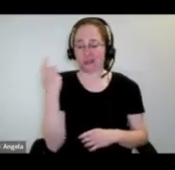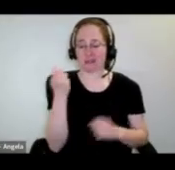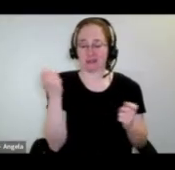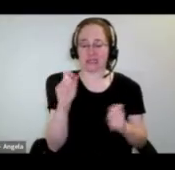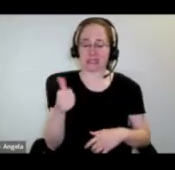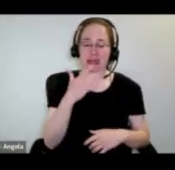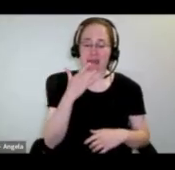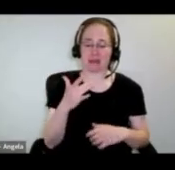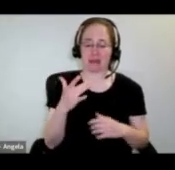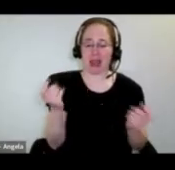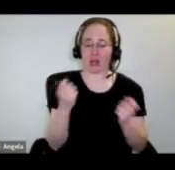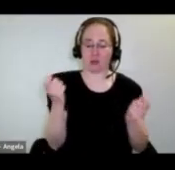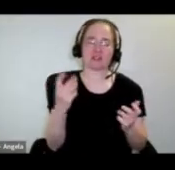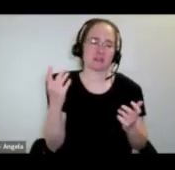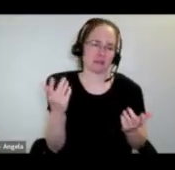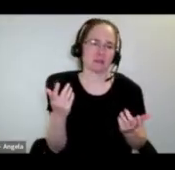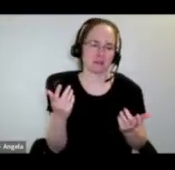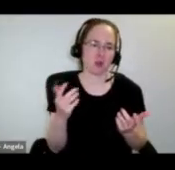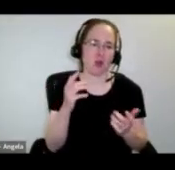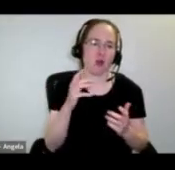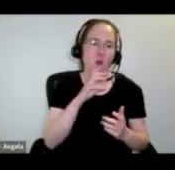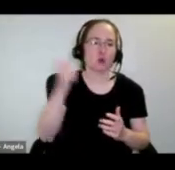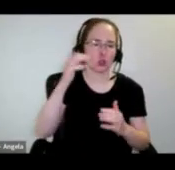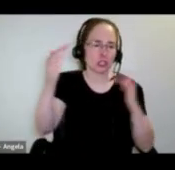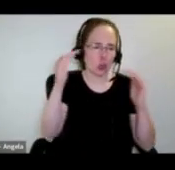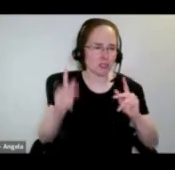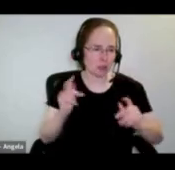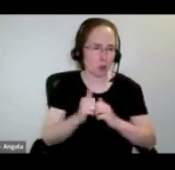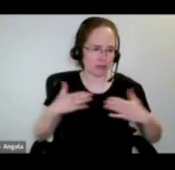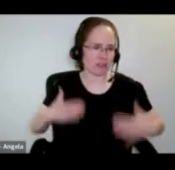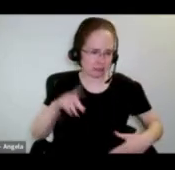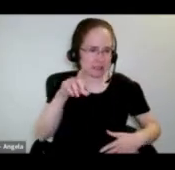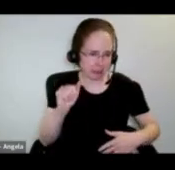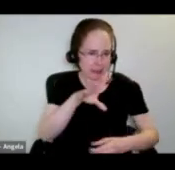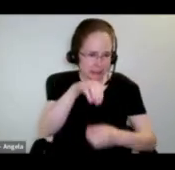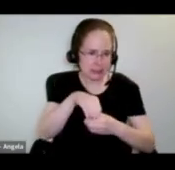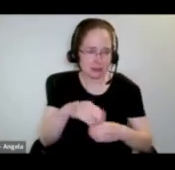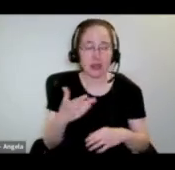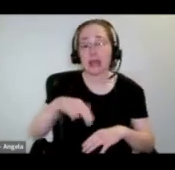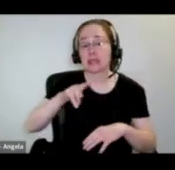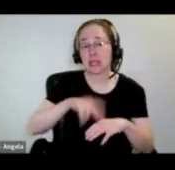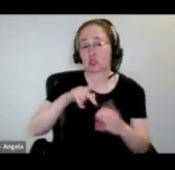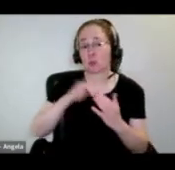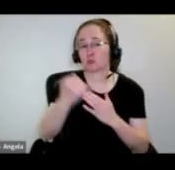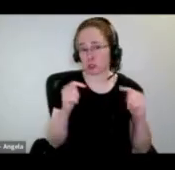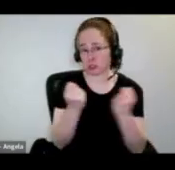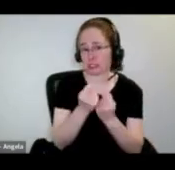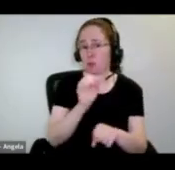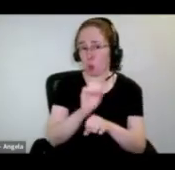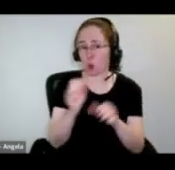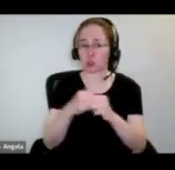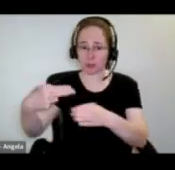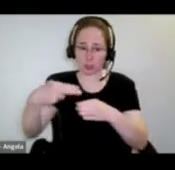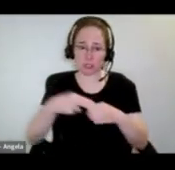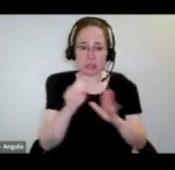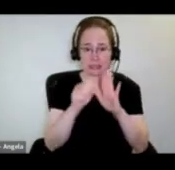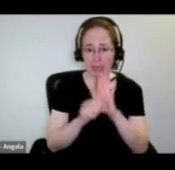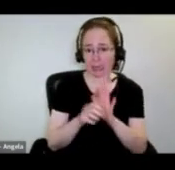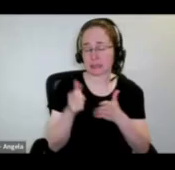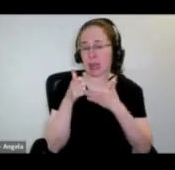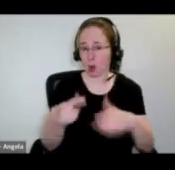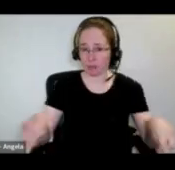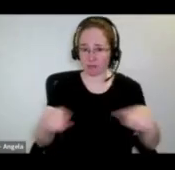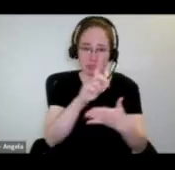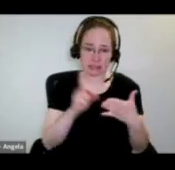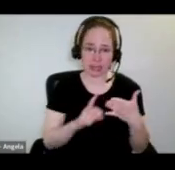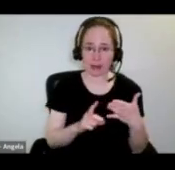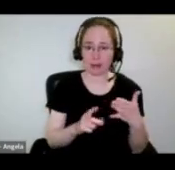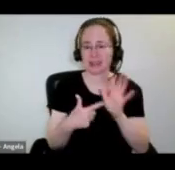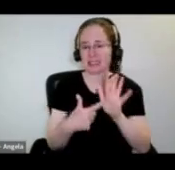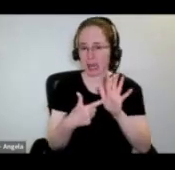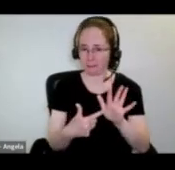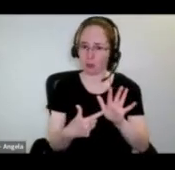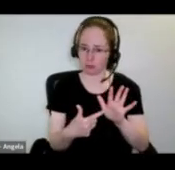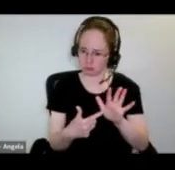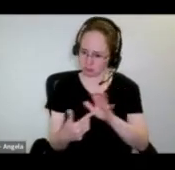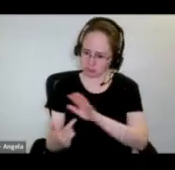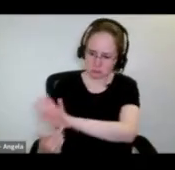Rosa Plasencia: So, I mentioned that NCI-AD just celebrated its 10th anniversary with the Adult Consumer Survey, which is intended for older adults and people with physical disabilities. Our national project team works with participating states